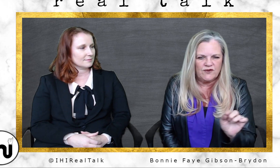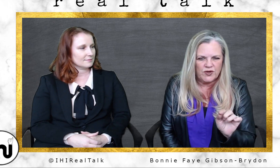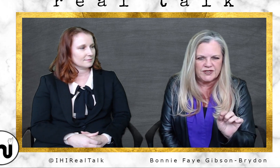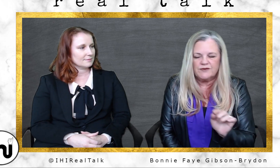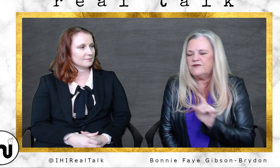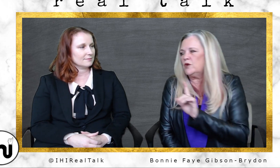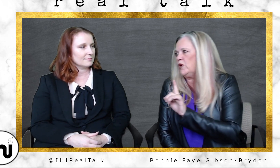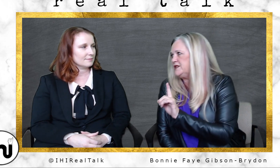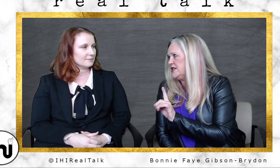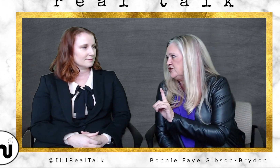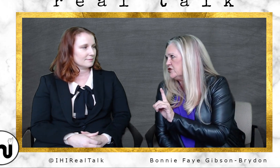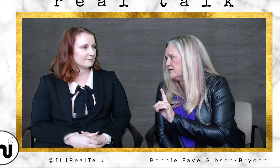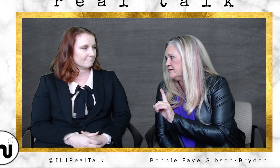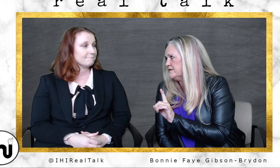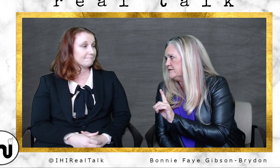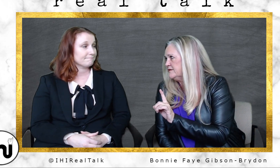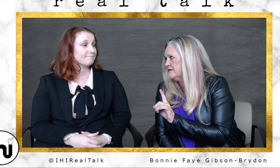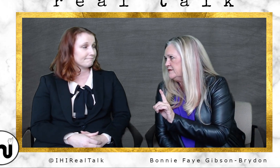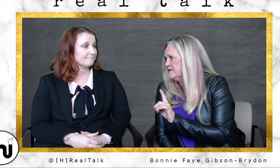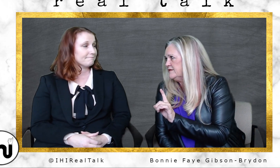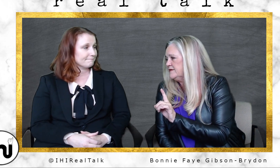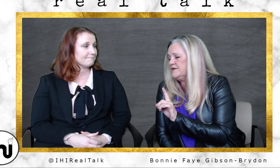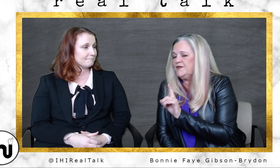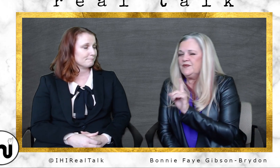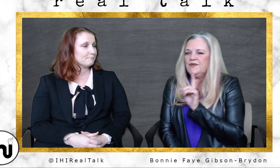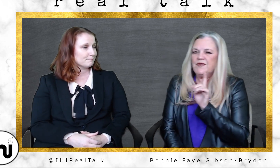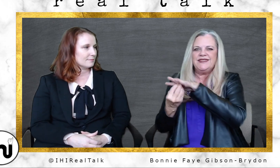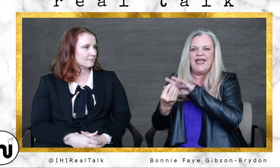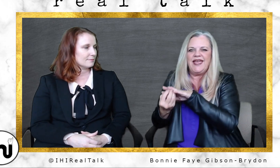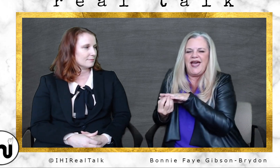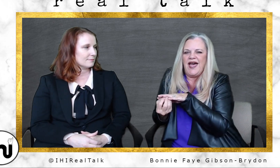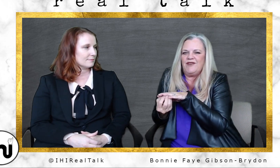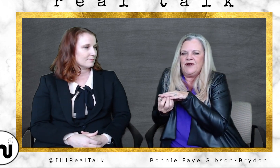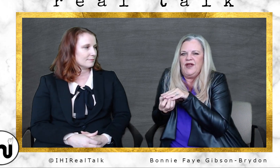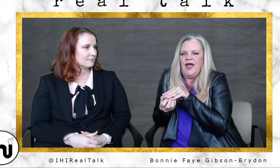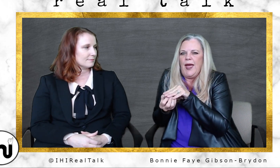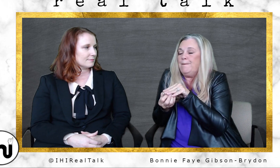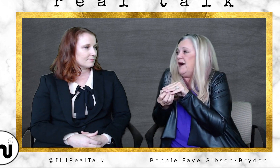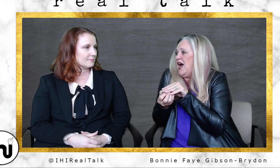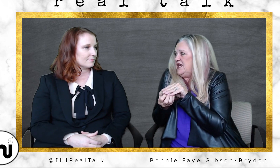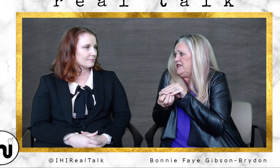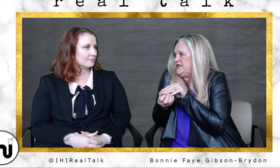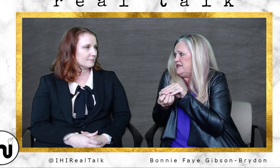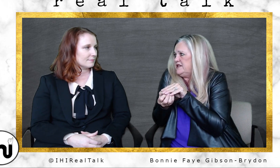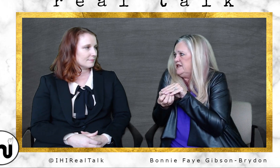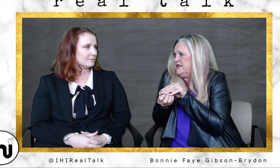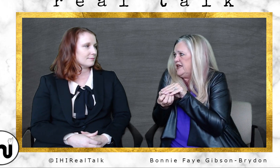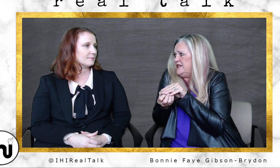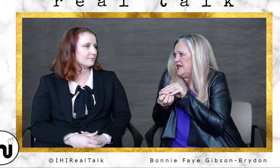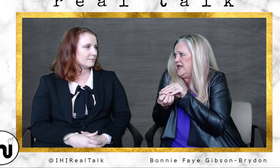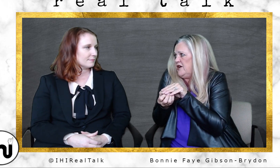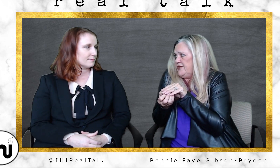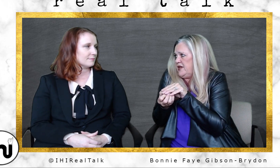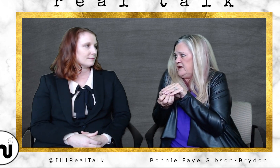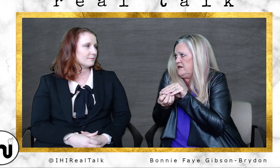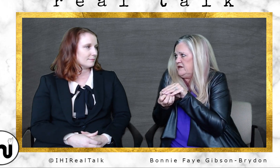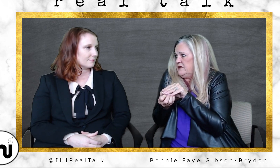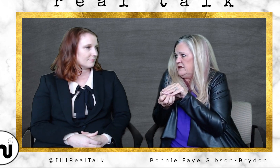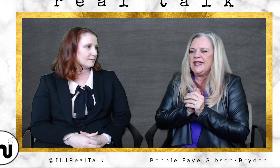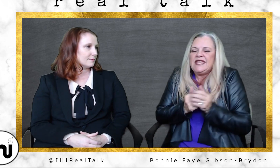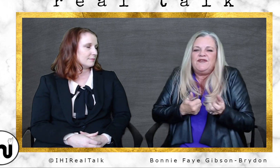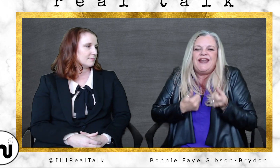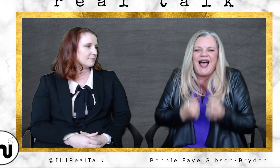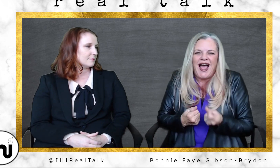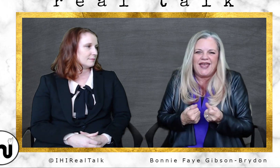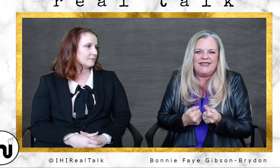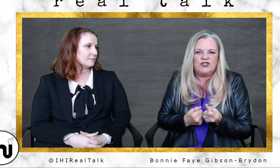wisdom from one teacher. They have a bias that is unhealthy. Even I get to